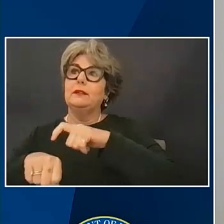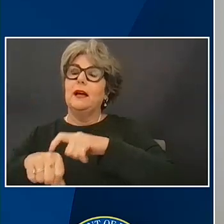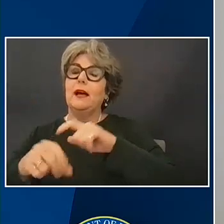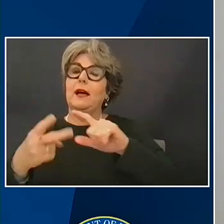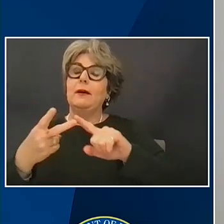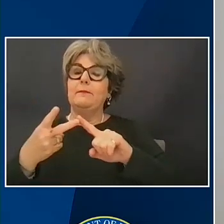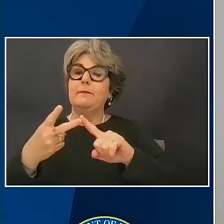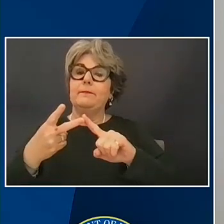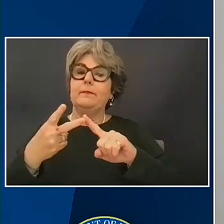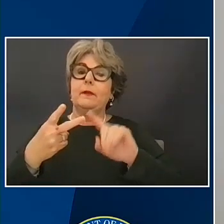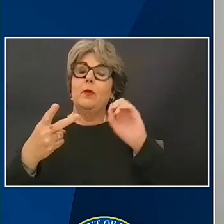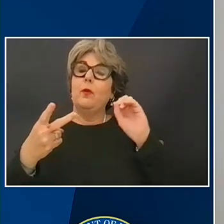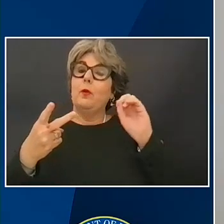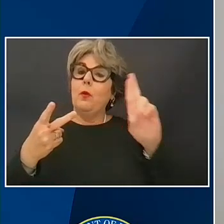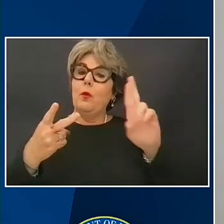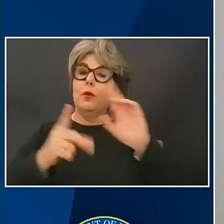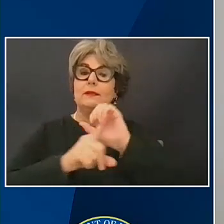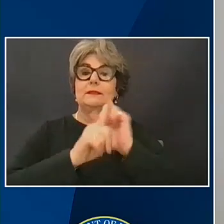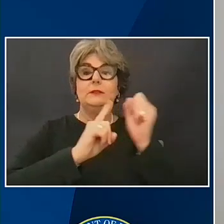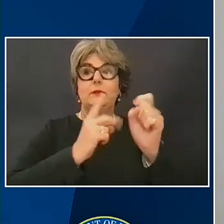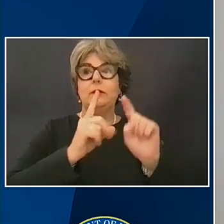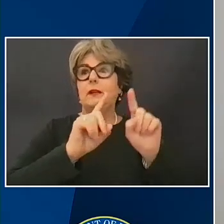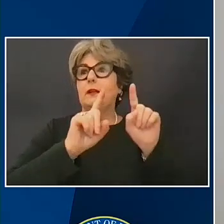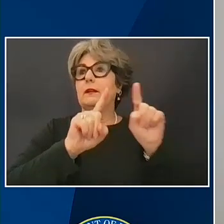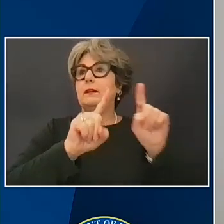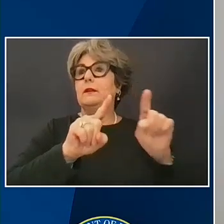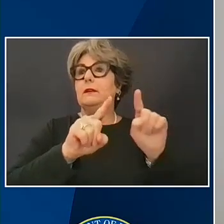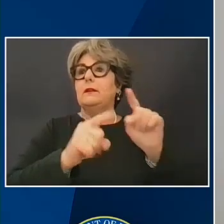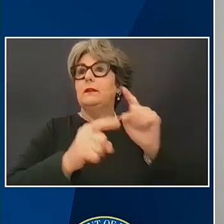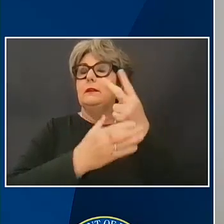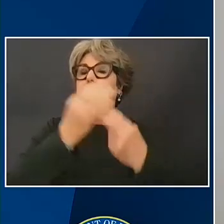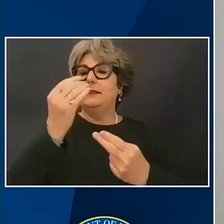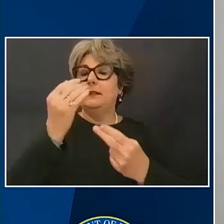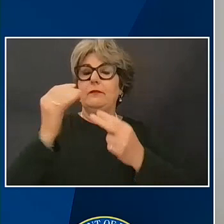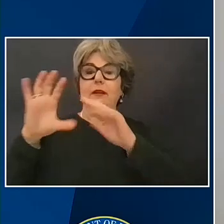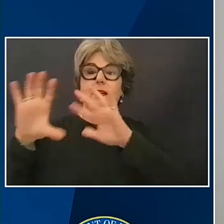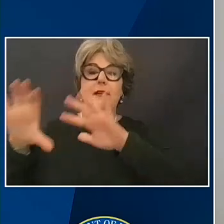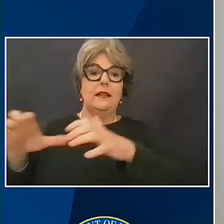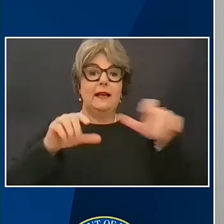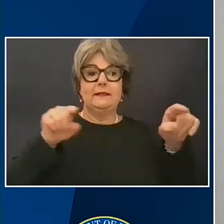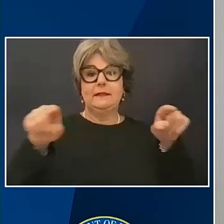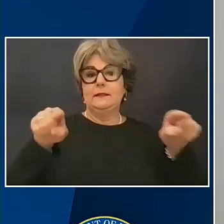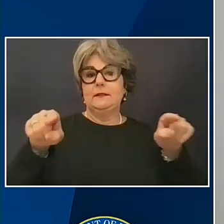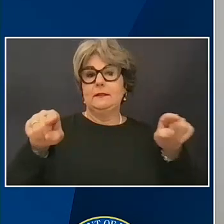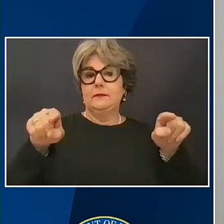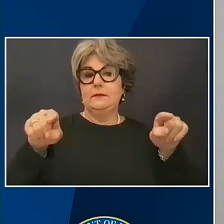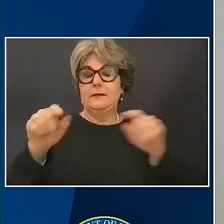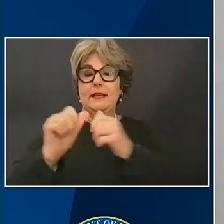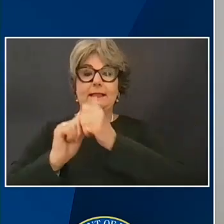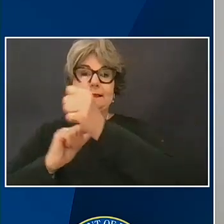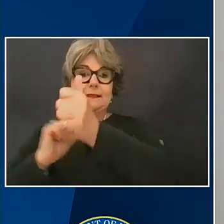cases where the student is enrolled in a combination of classes for which that are distance education, or where one of these